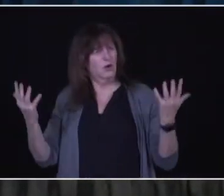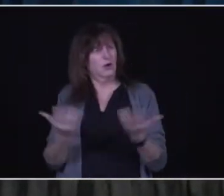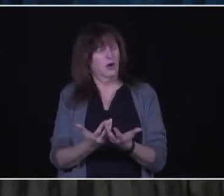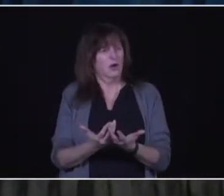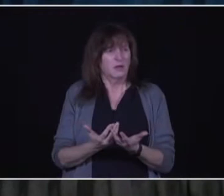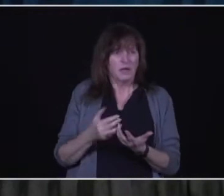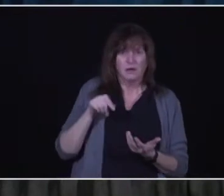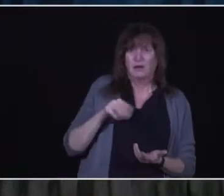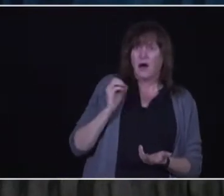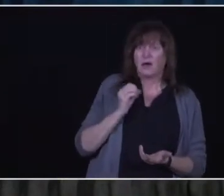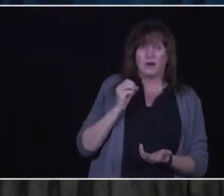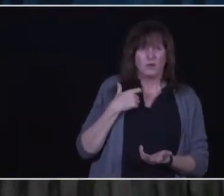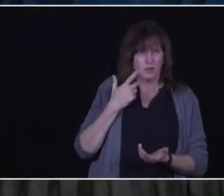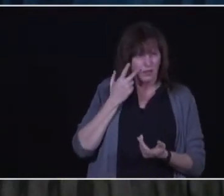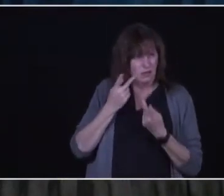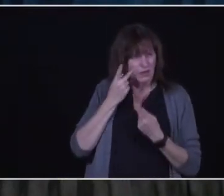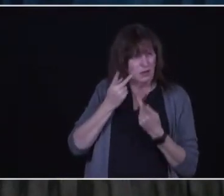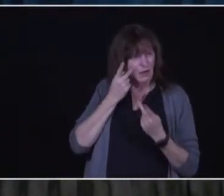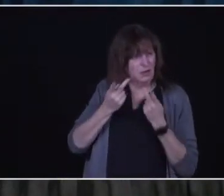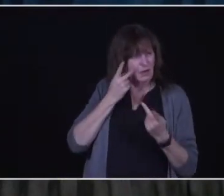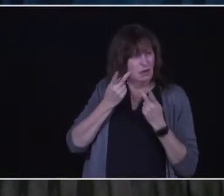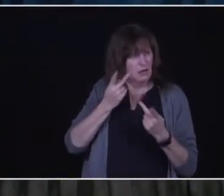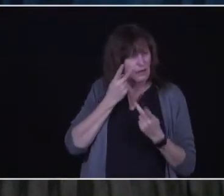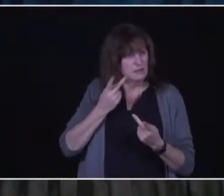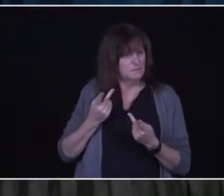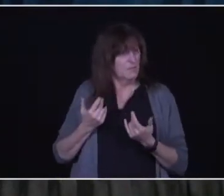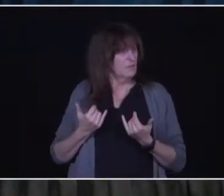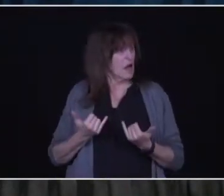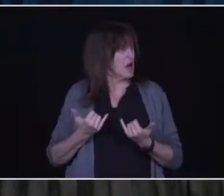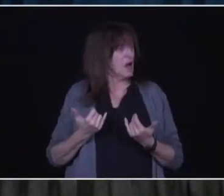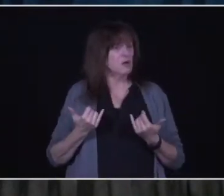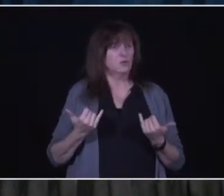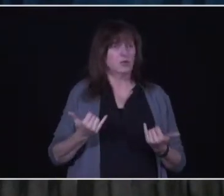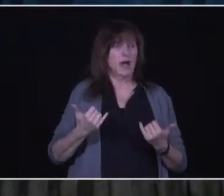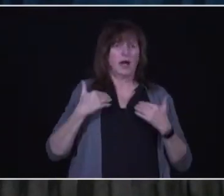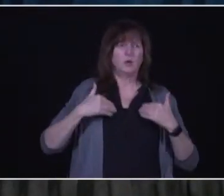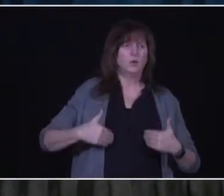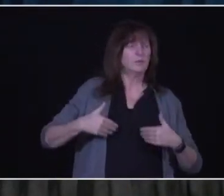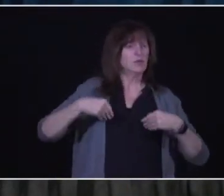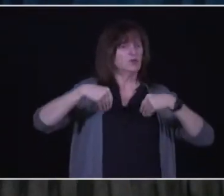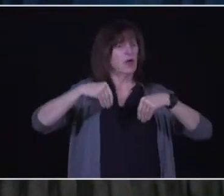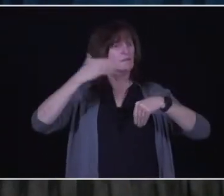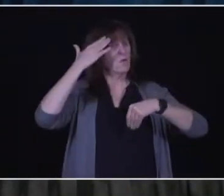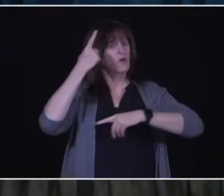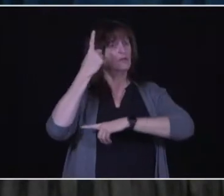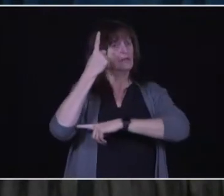basis here in Ontario. Today on human trafficking awareness day it is important to let victims and survivors